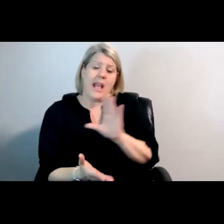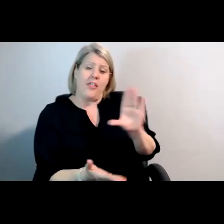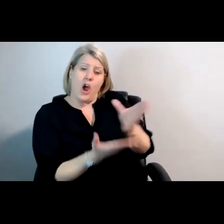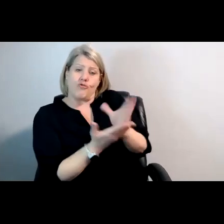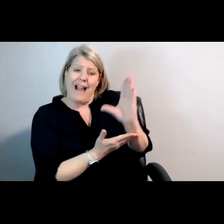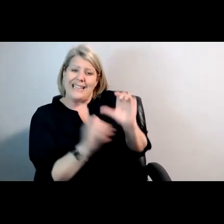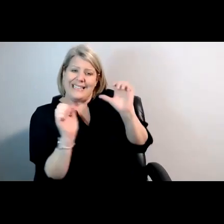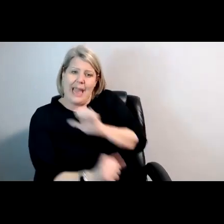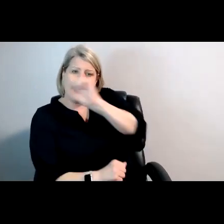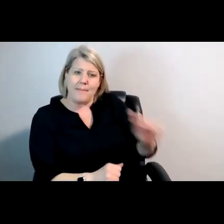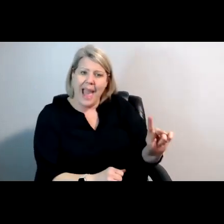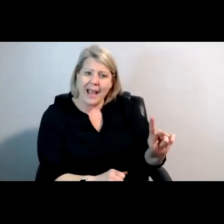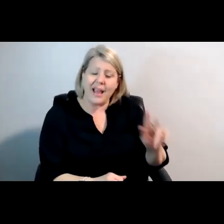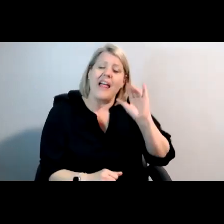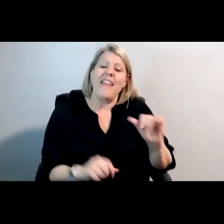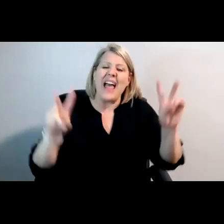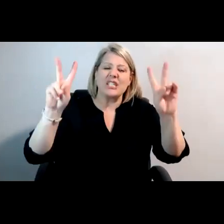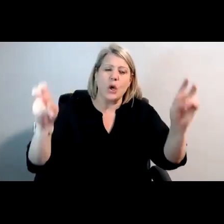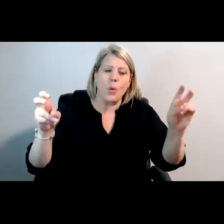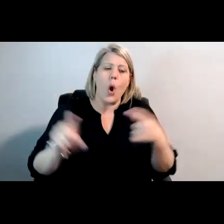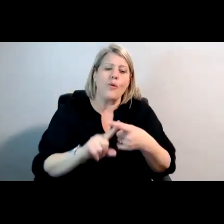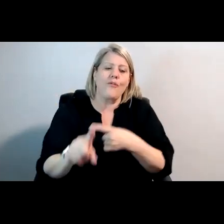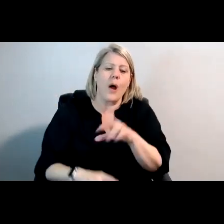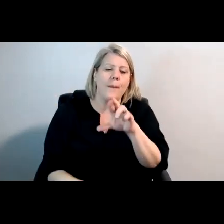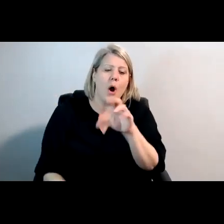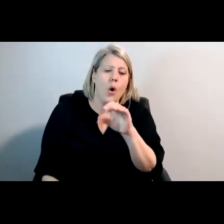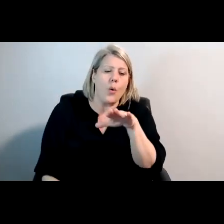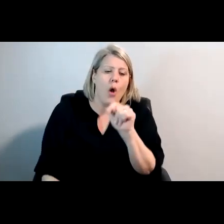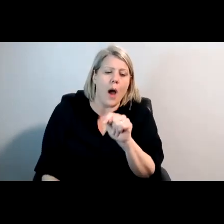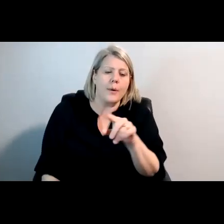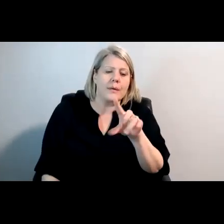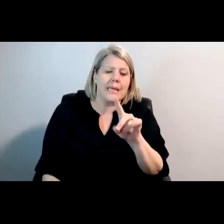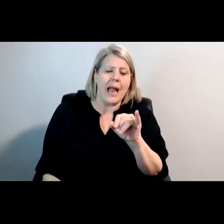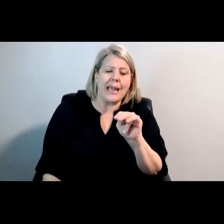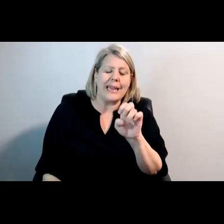And this is a quote from Robert Dinnerstein, who is a professor, very highly known